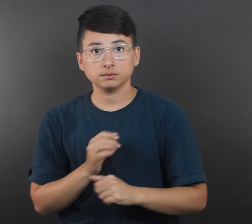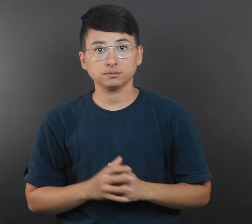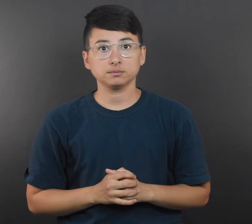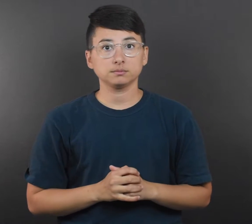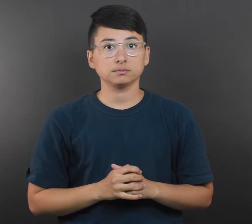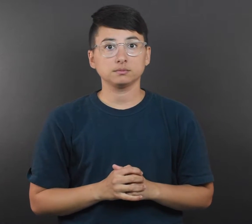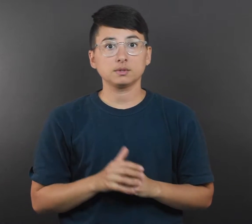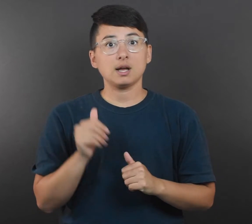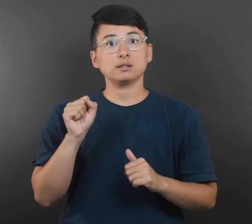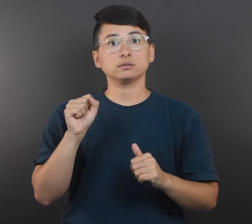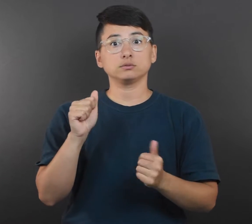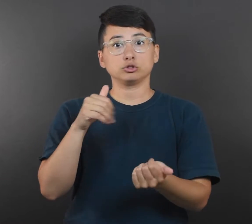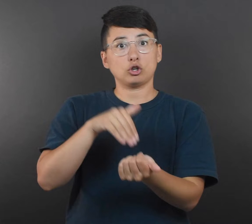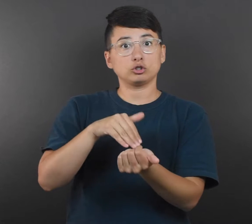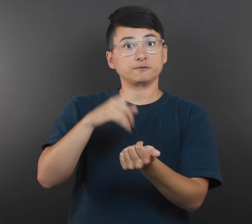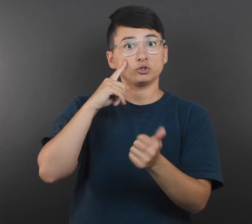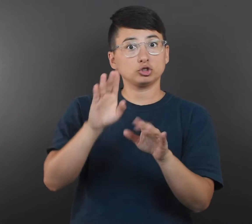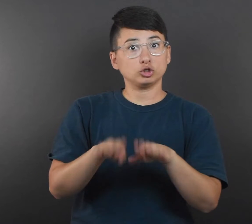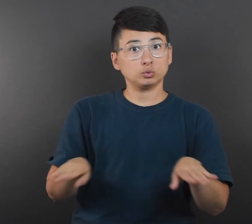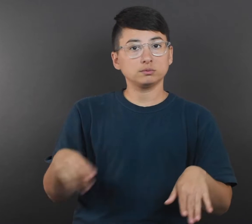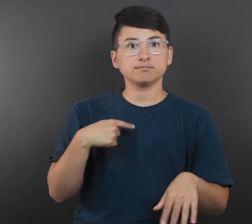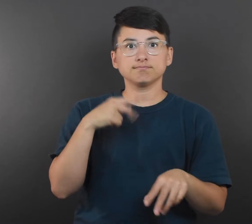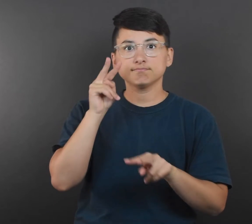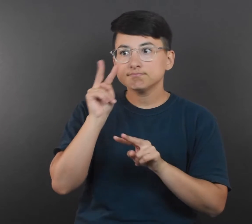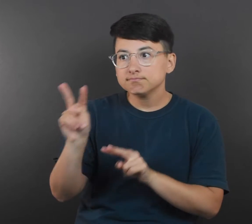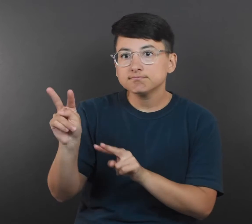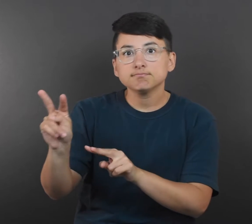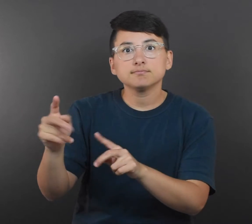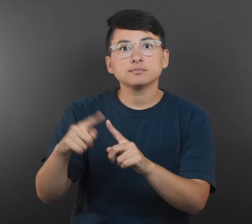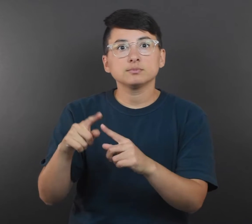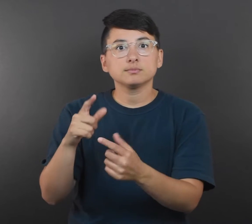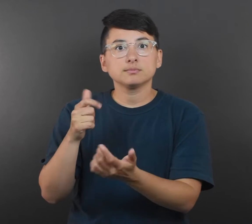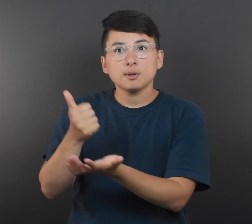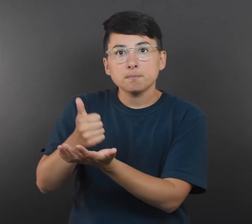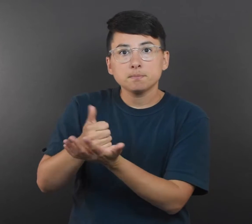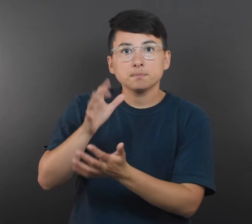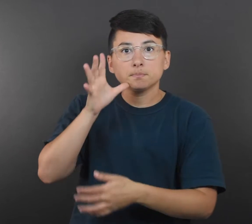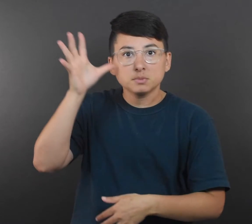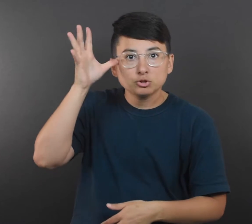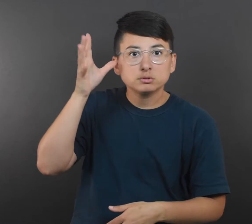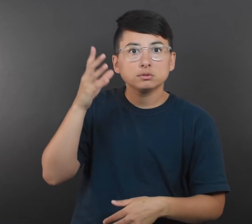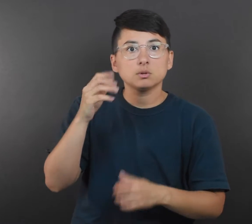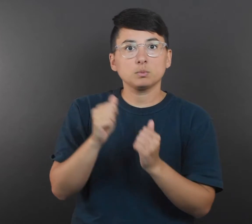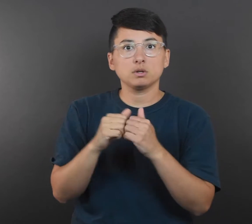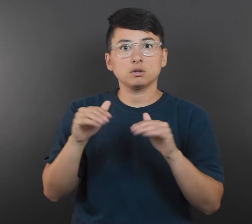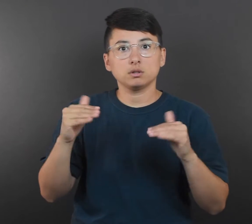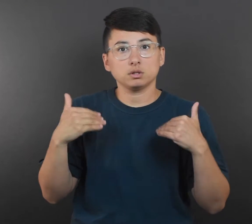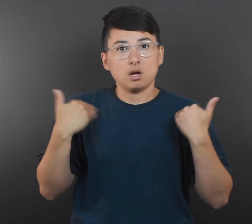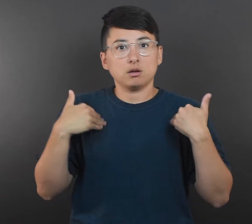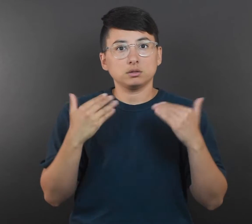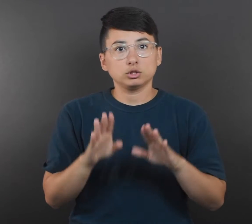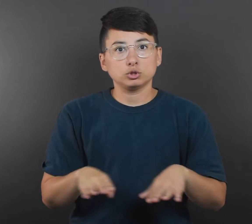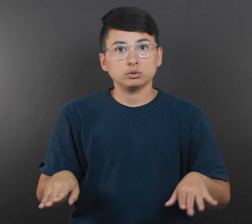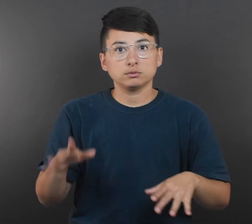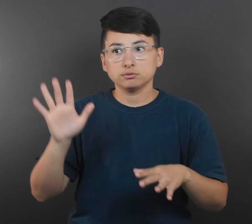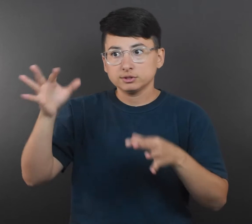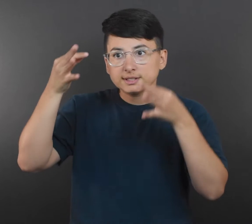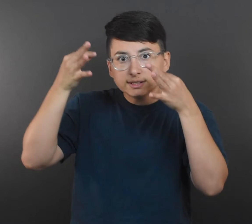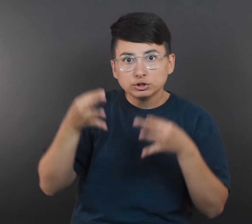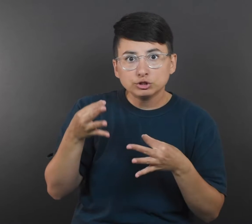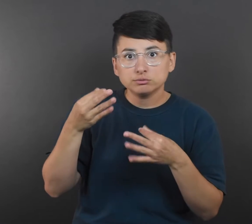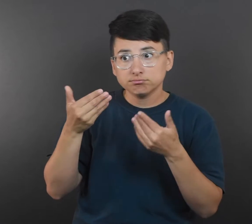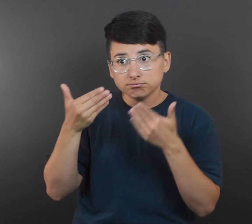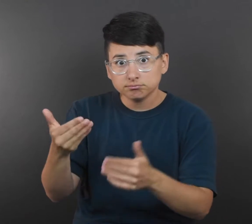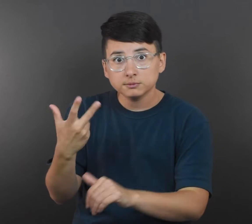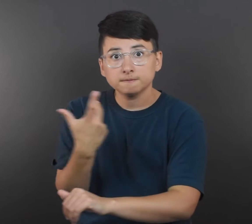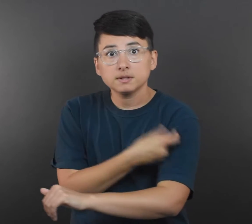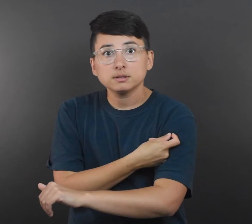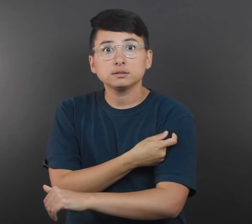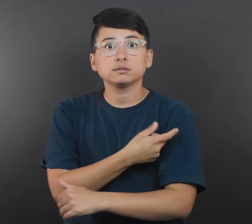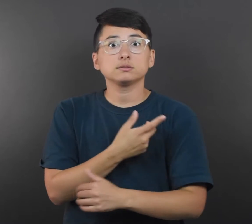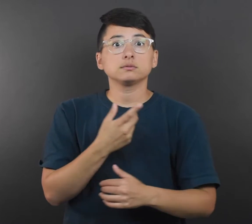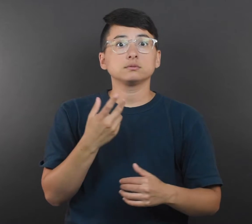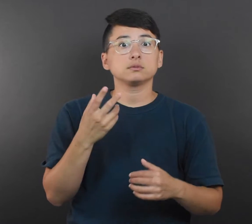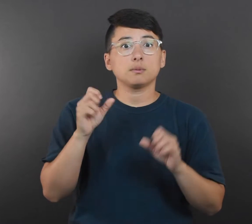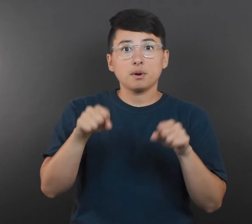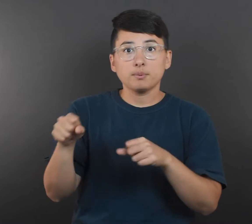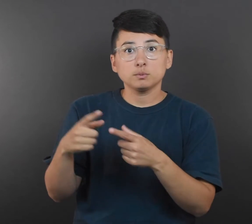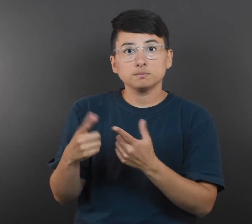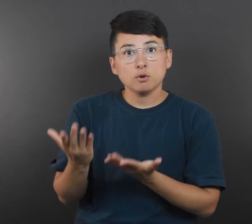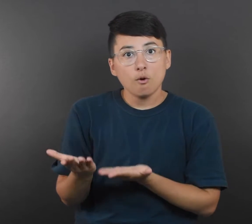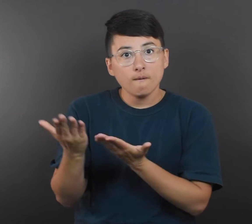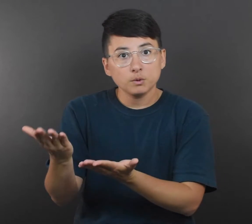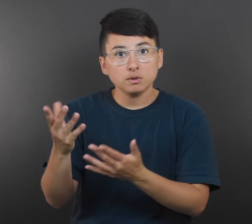vaccinate and being able to offer them a way to help decrease the suffering caused by COVID-19.”